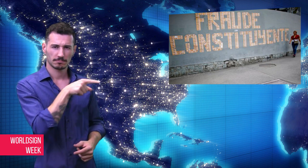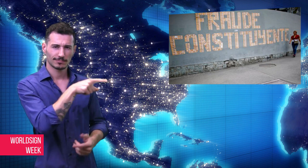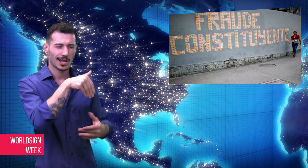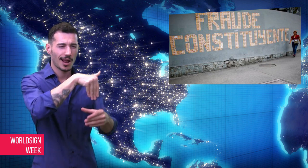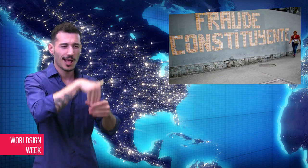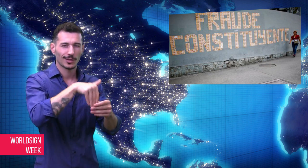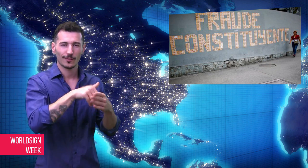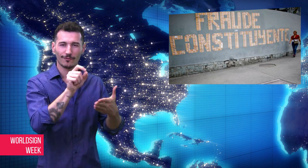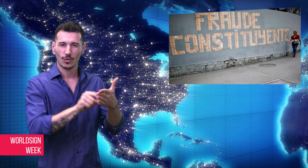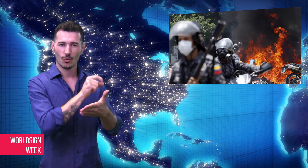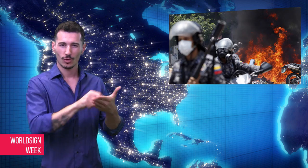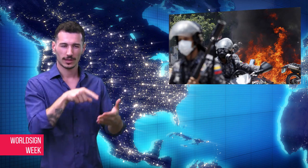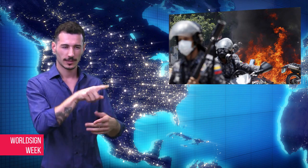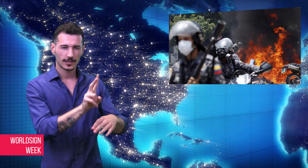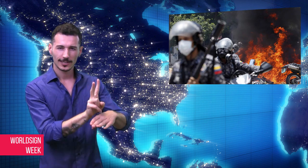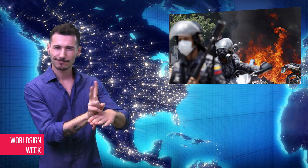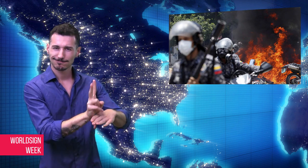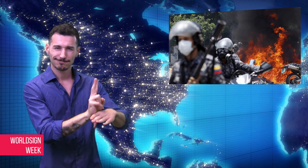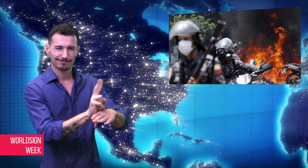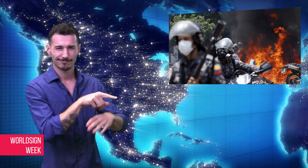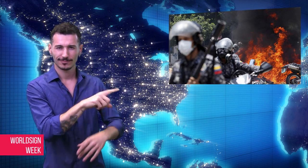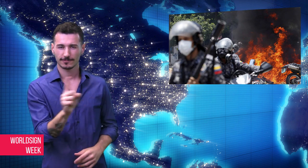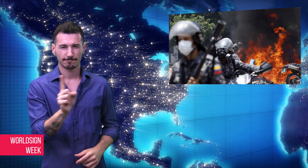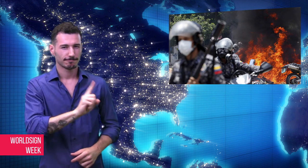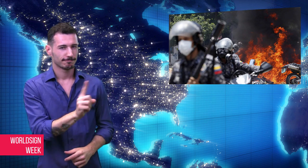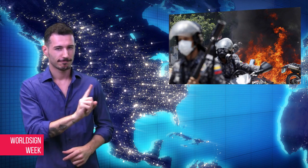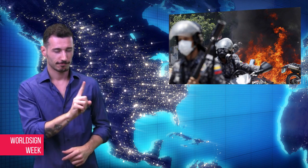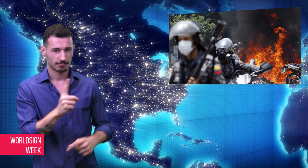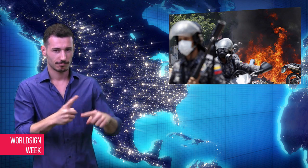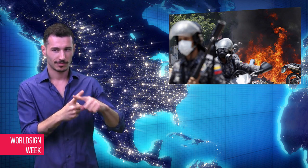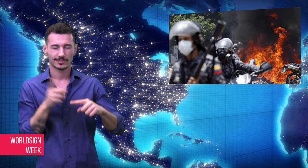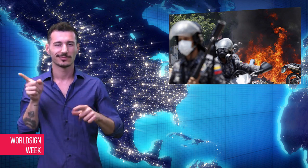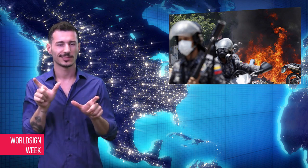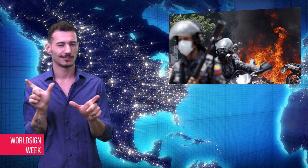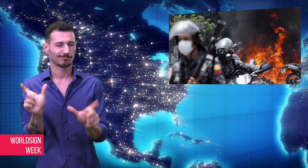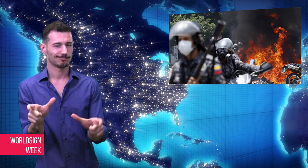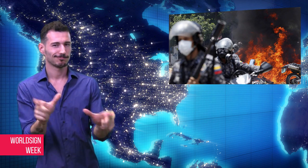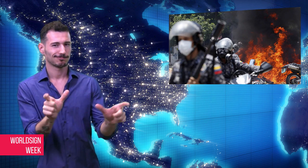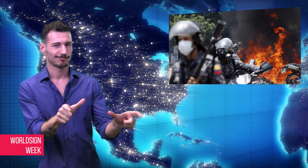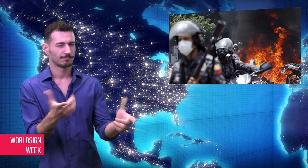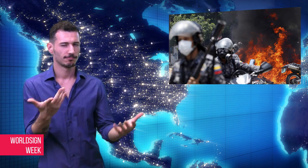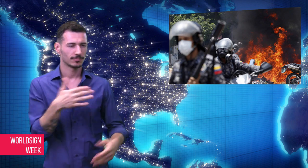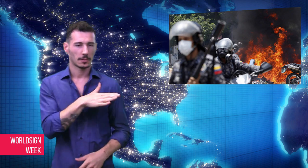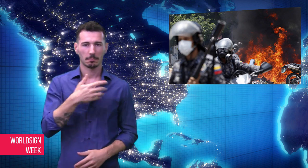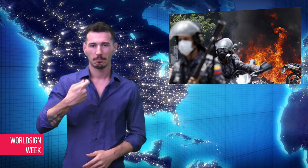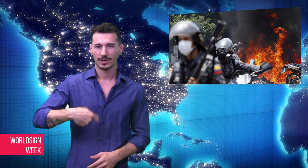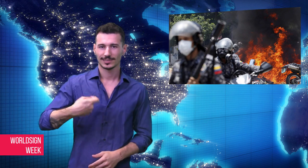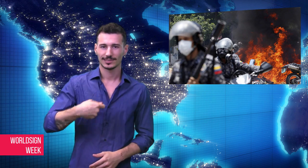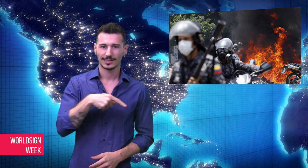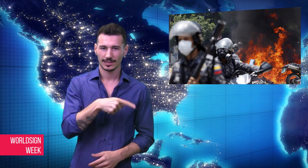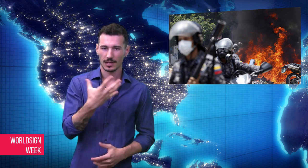“sham”, and imposed financial sanctions on the country freezing any assets